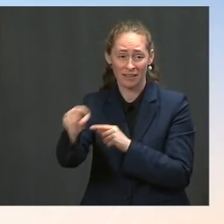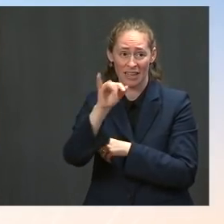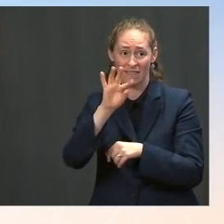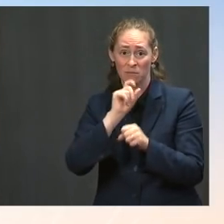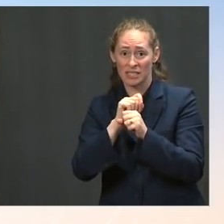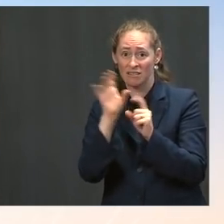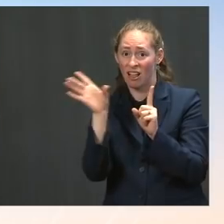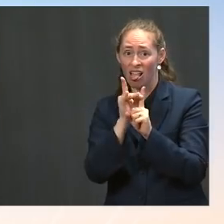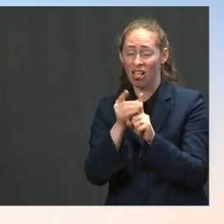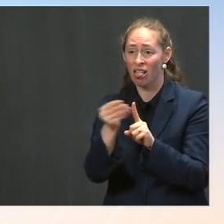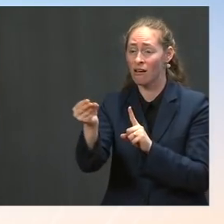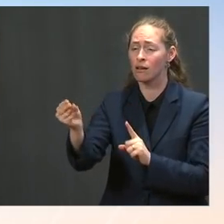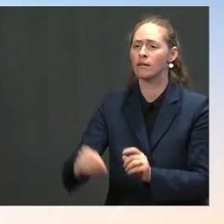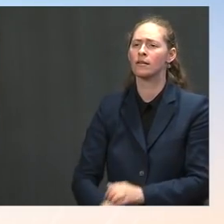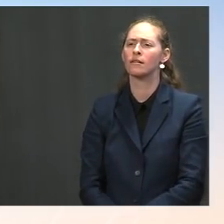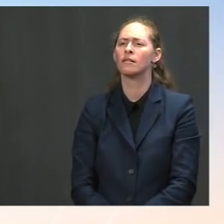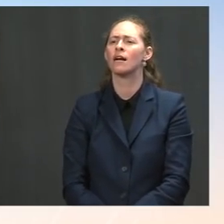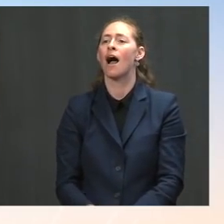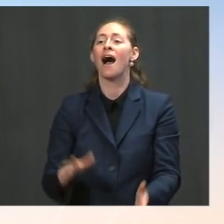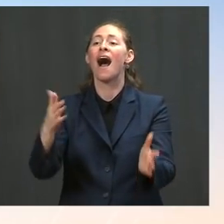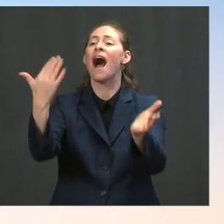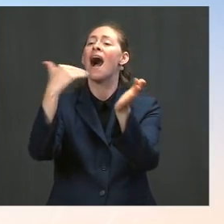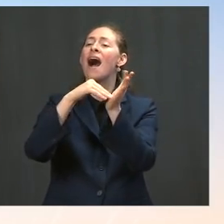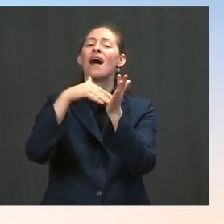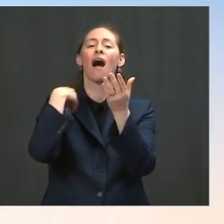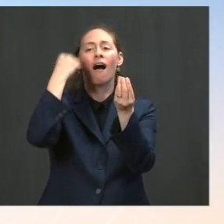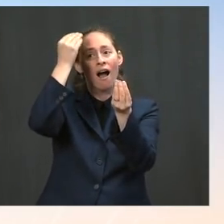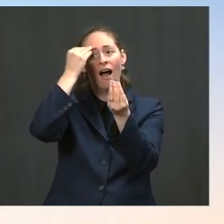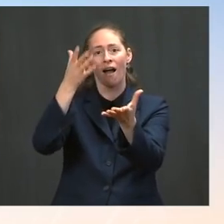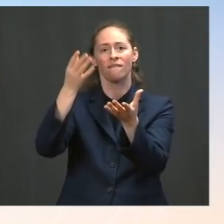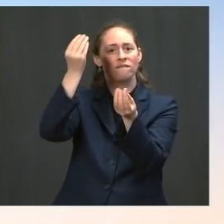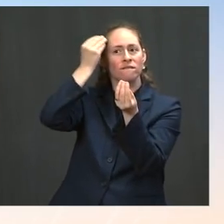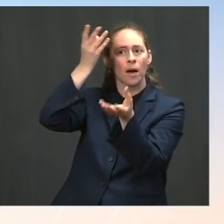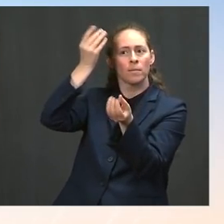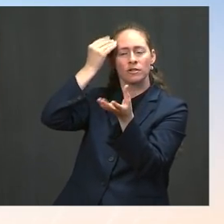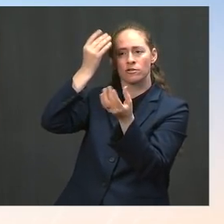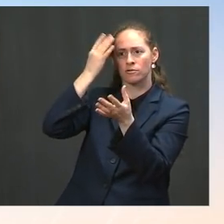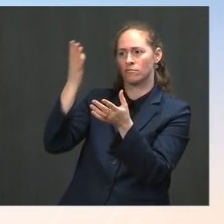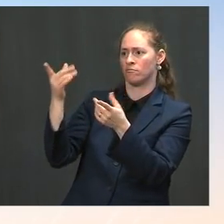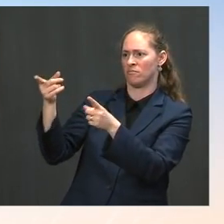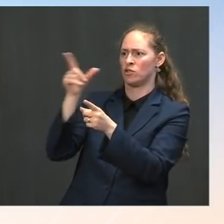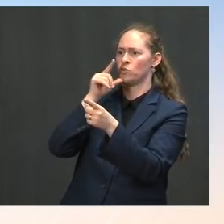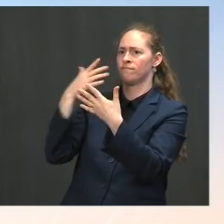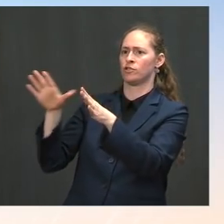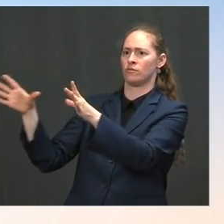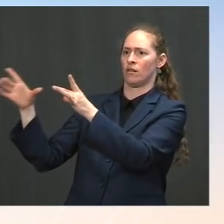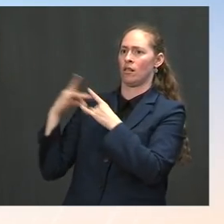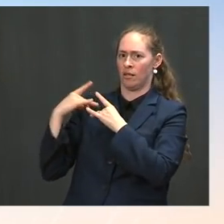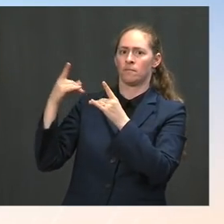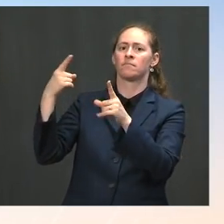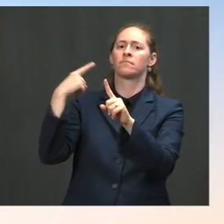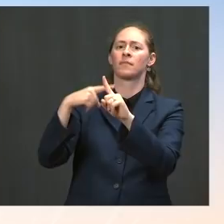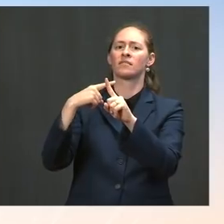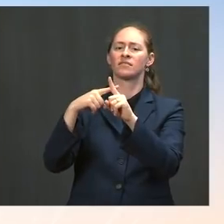and sharing with you information about the individual who was -- who has received a positive test yesterday. The Press: Right. More broadly,